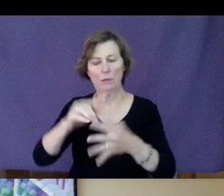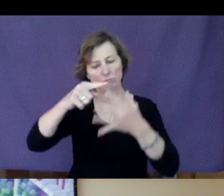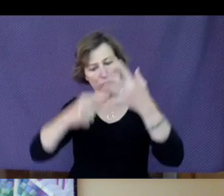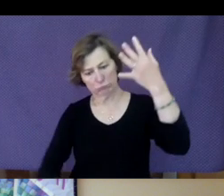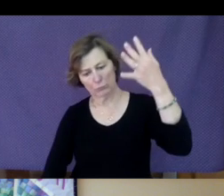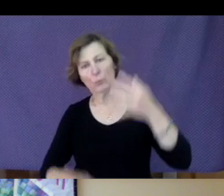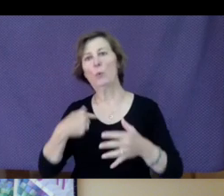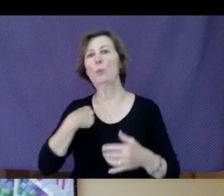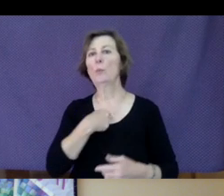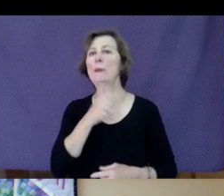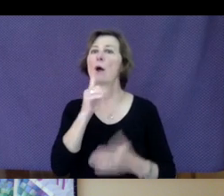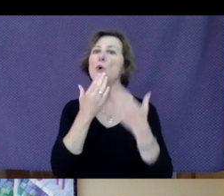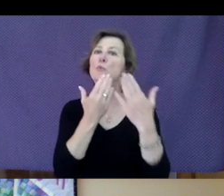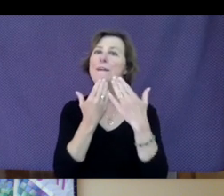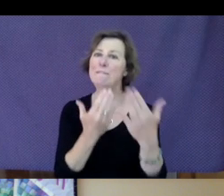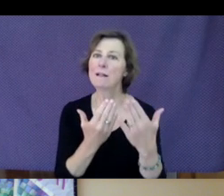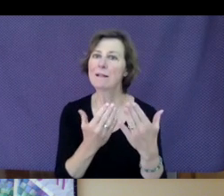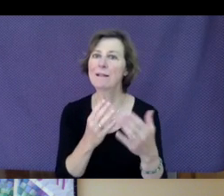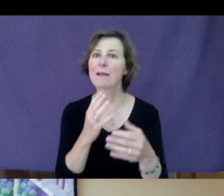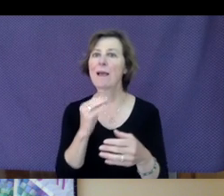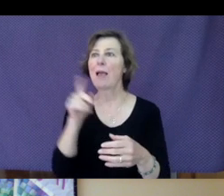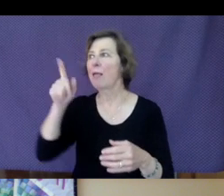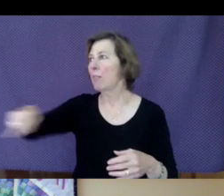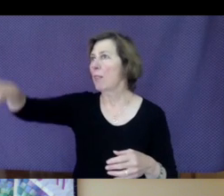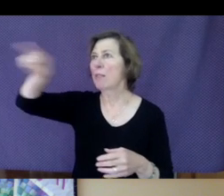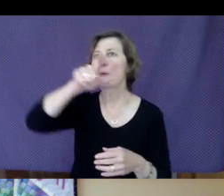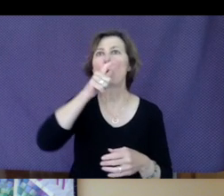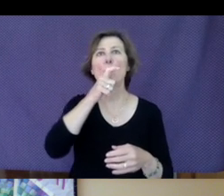And all those who are working to make the world better for everyone